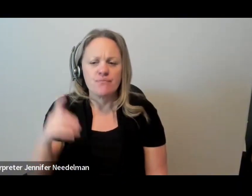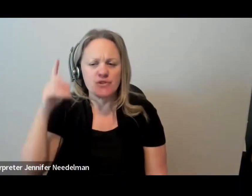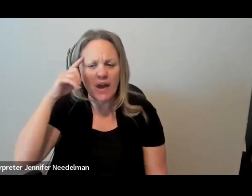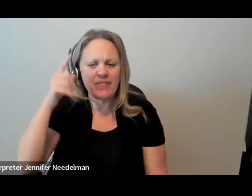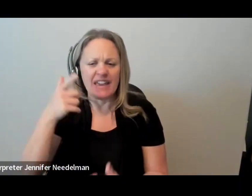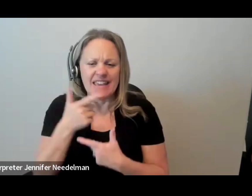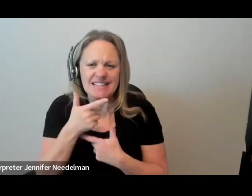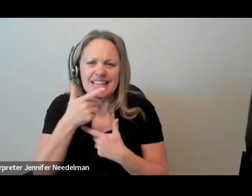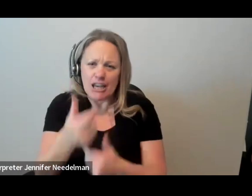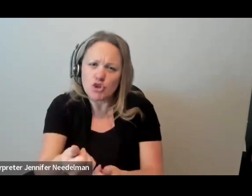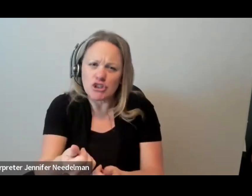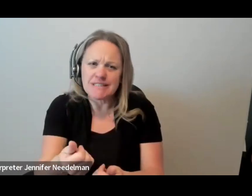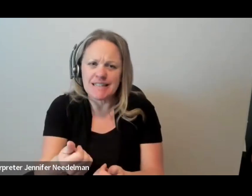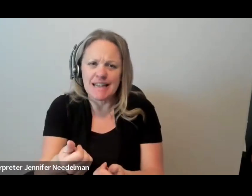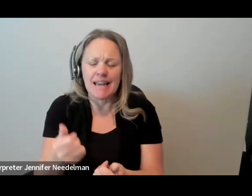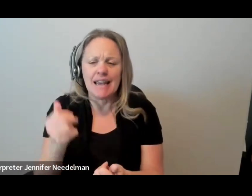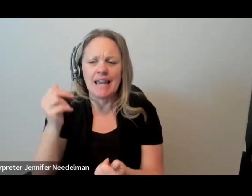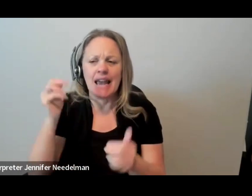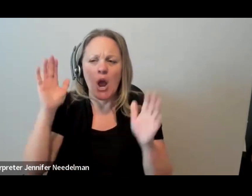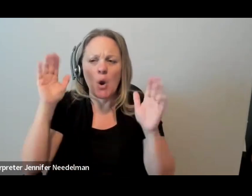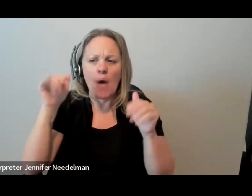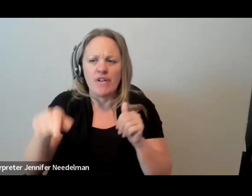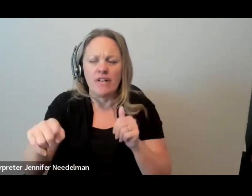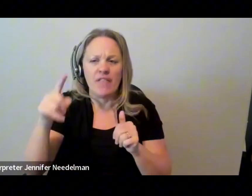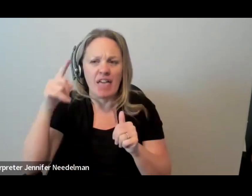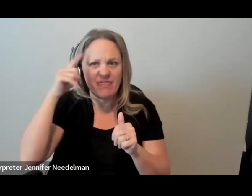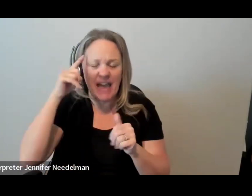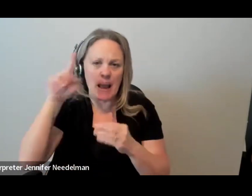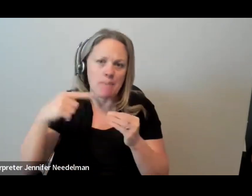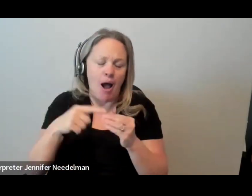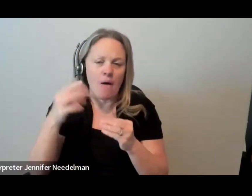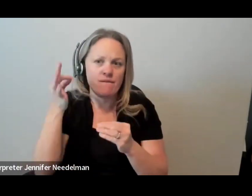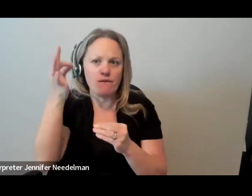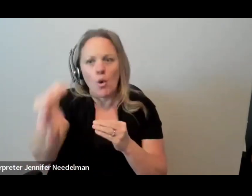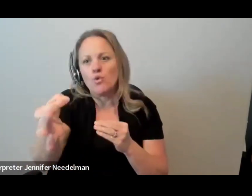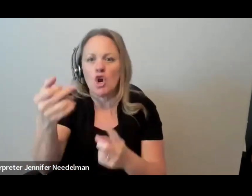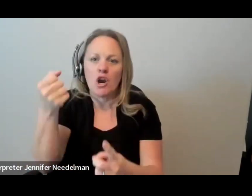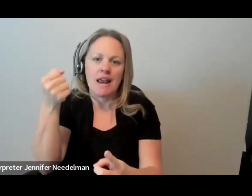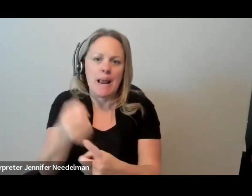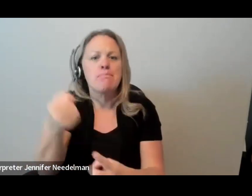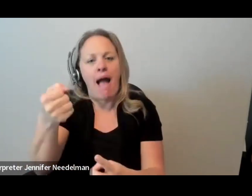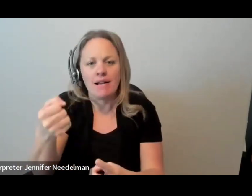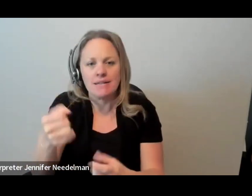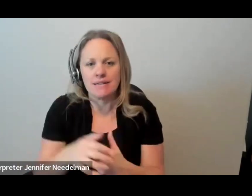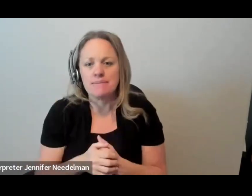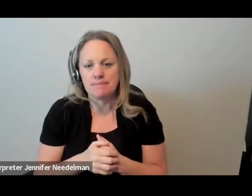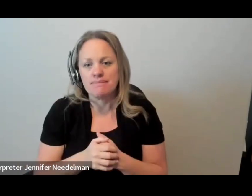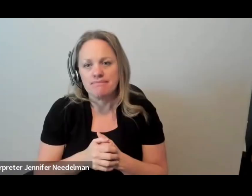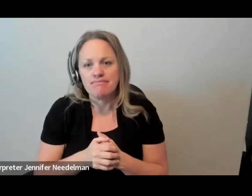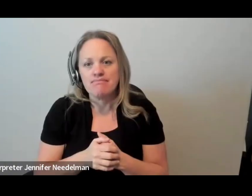and hopefully they are thinking of the wider impact as they're creating things, but I think that